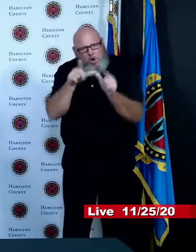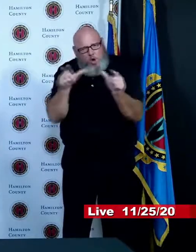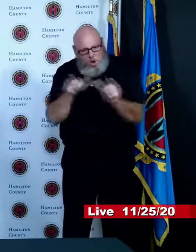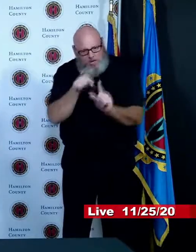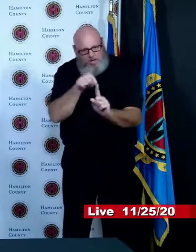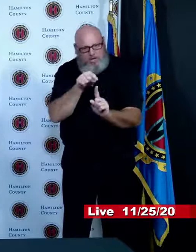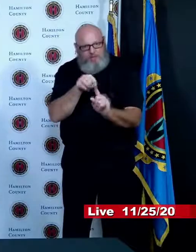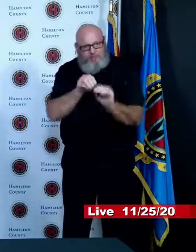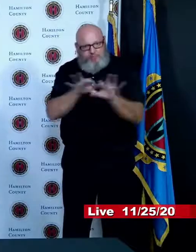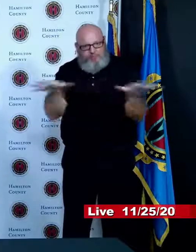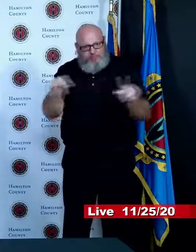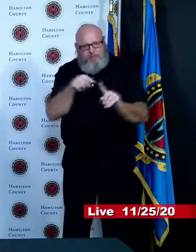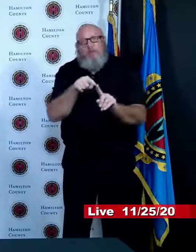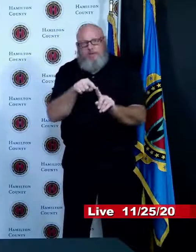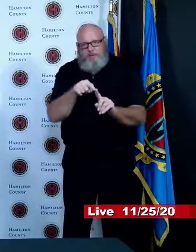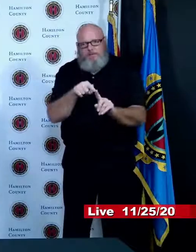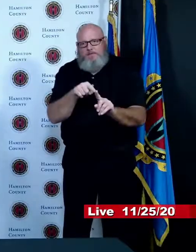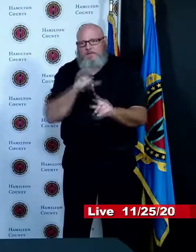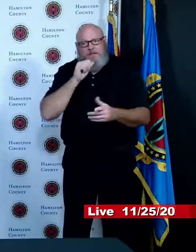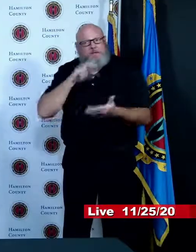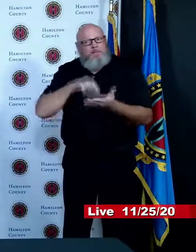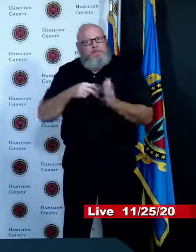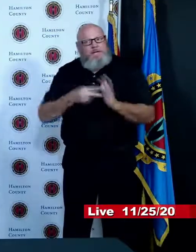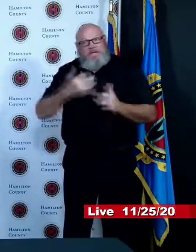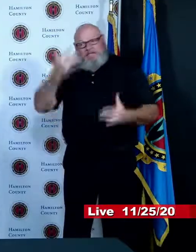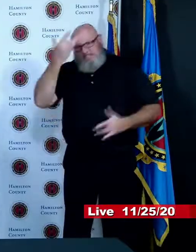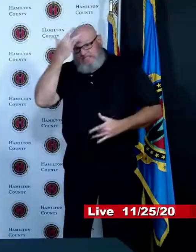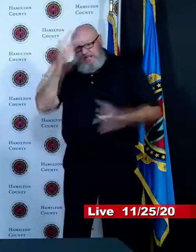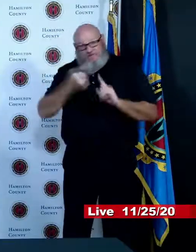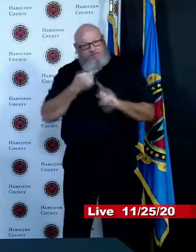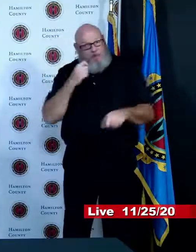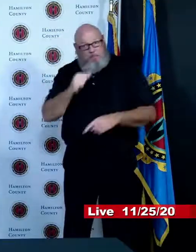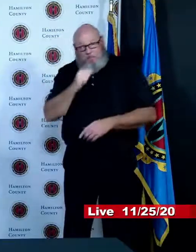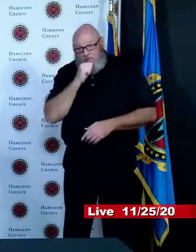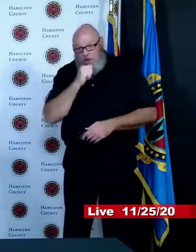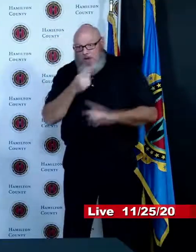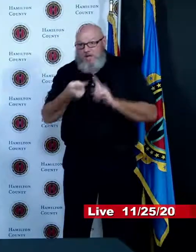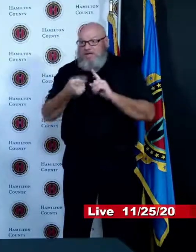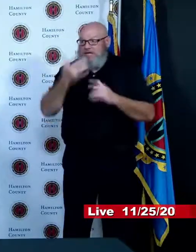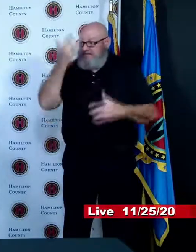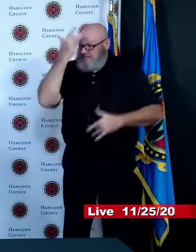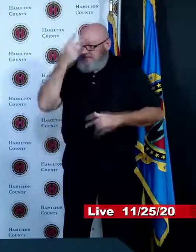grocery store or that they got sick at a bar it's just one tool for saying you know some people are